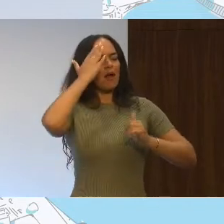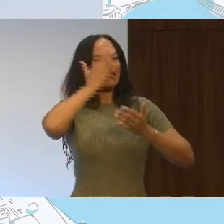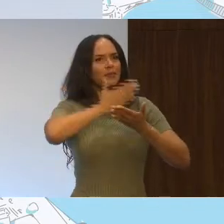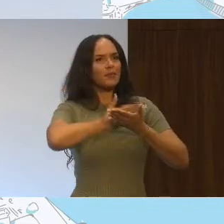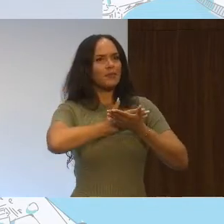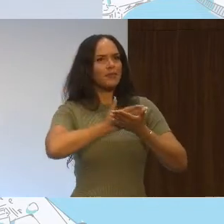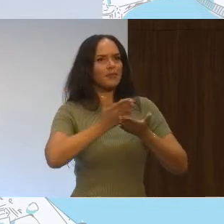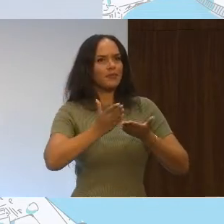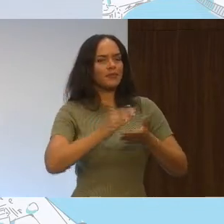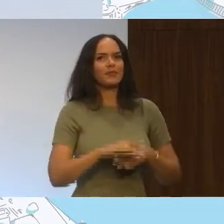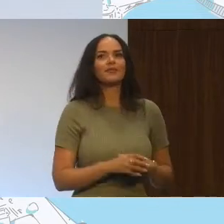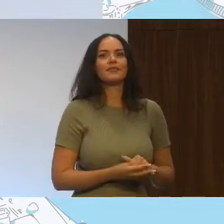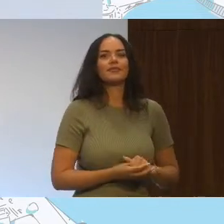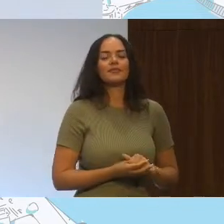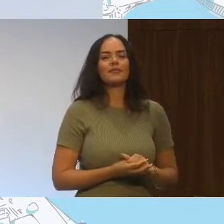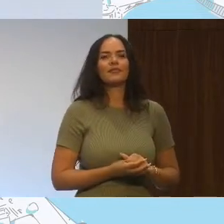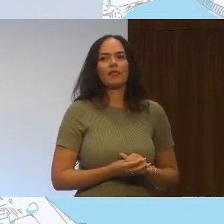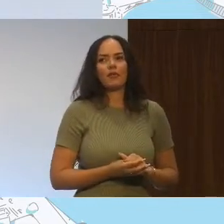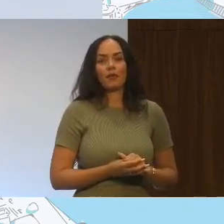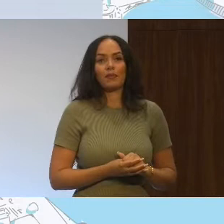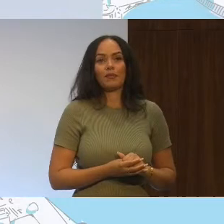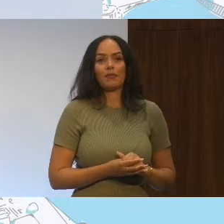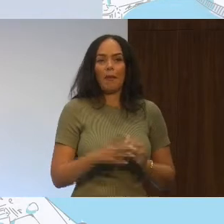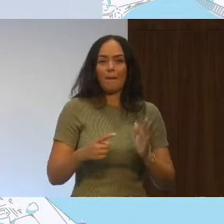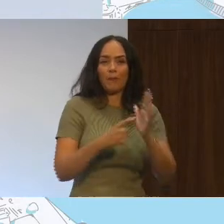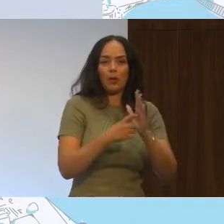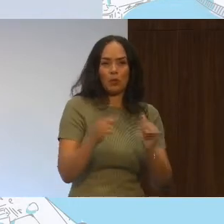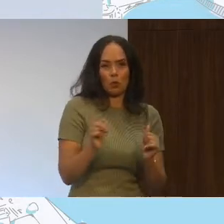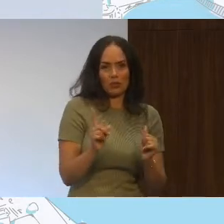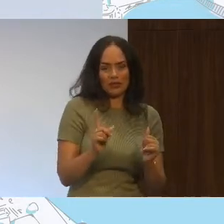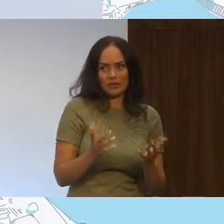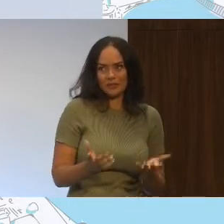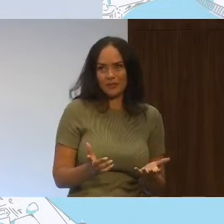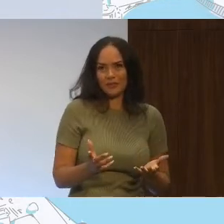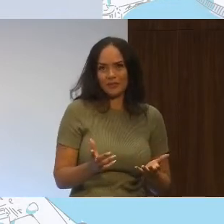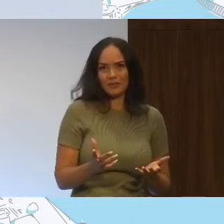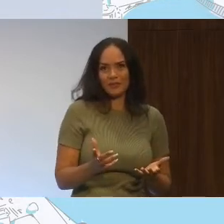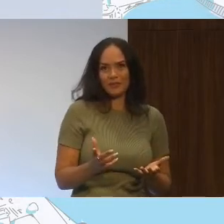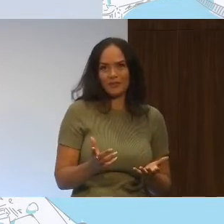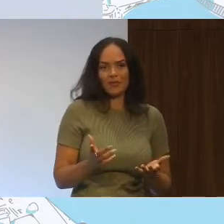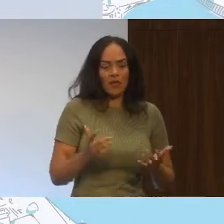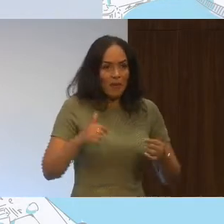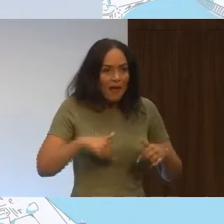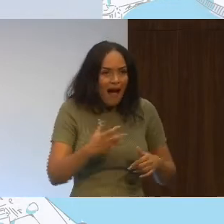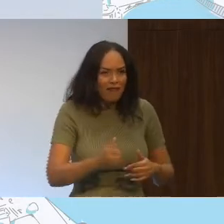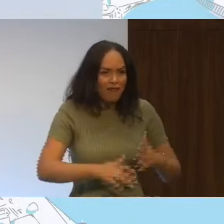The important thing to say here is that I embarked upon all this without any expectation that I would reduce